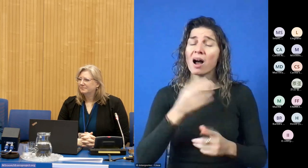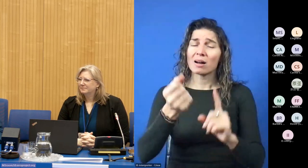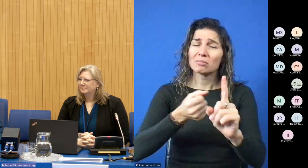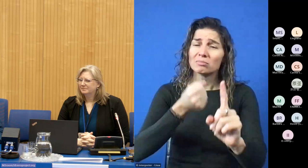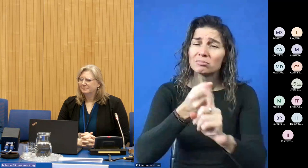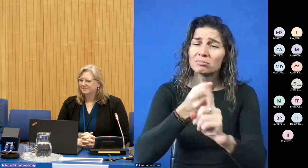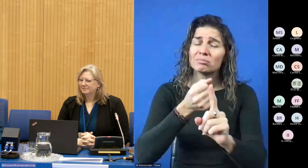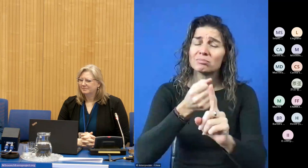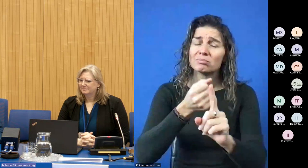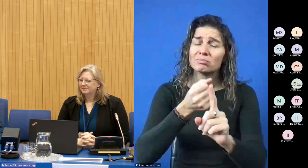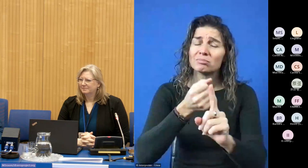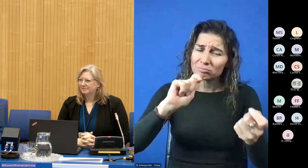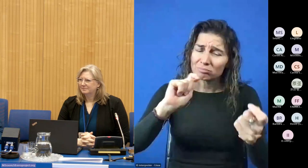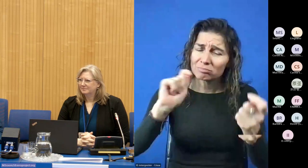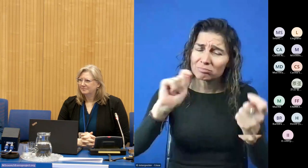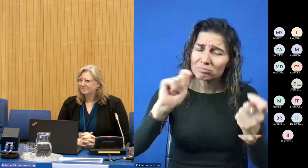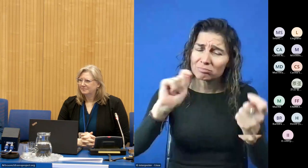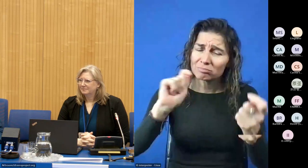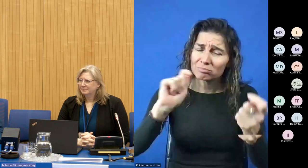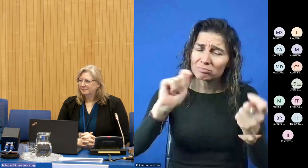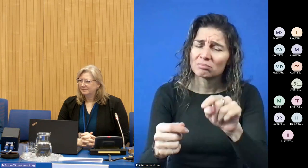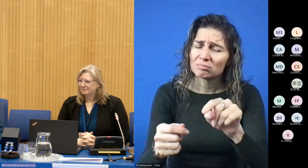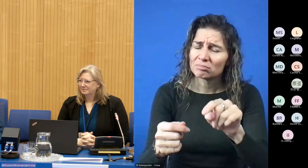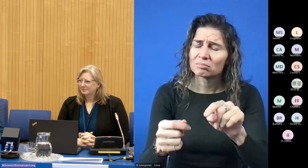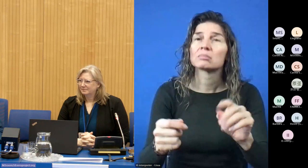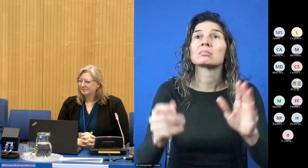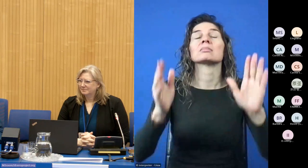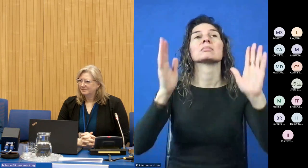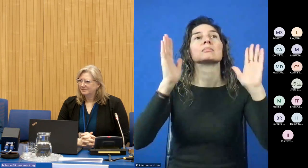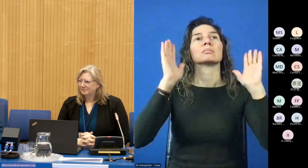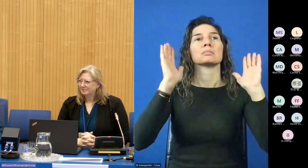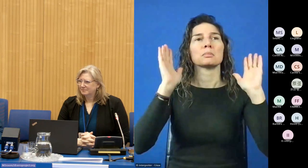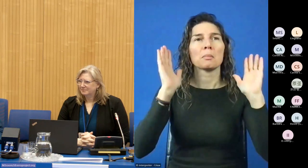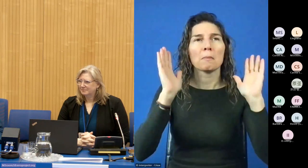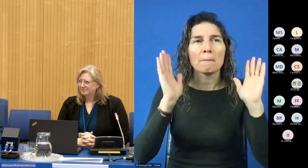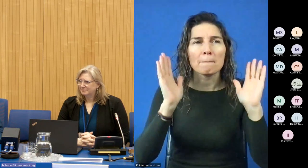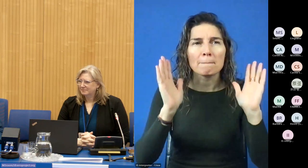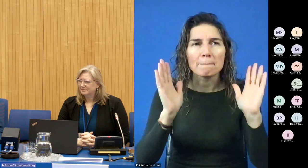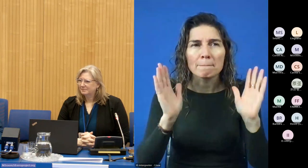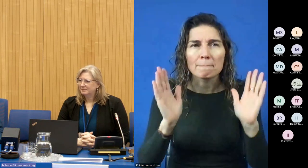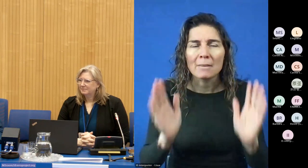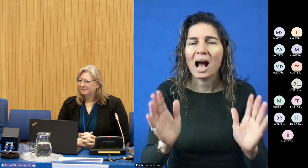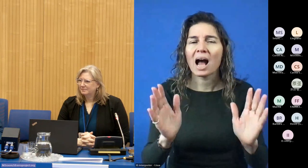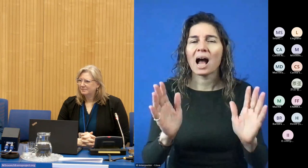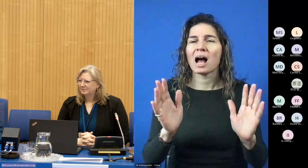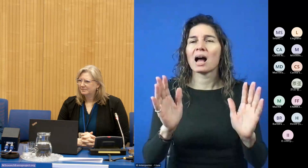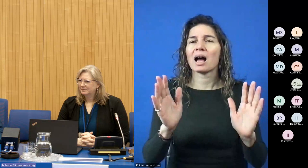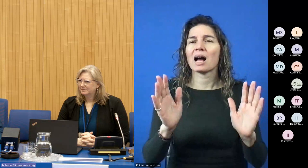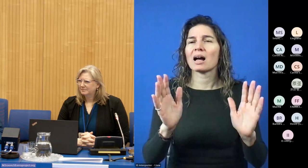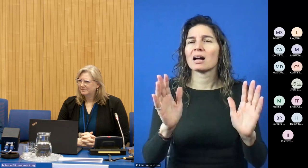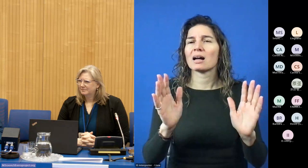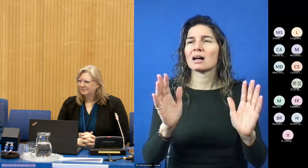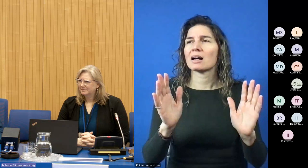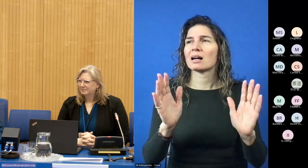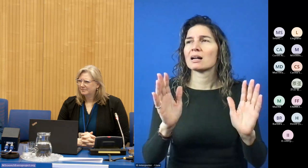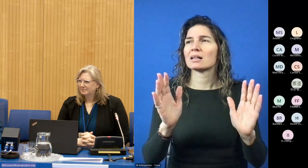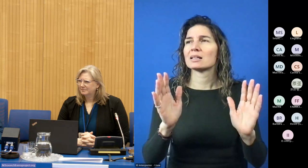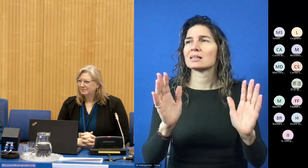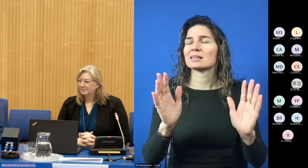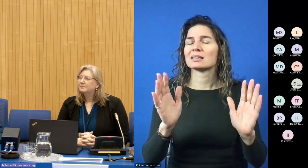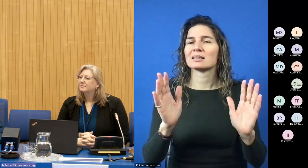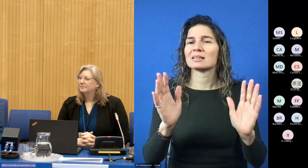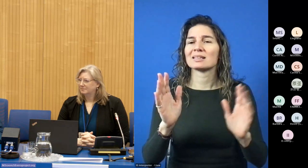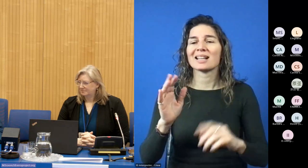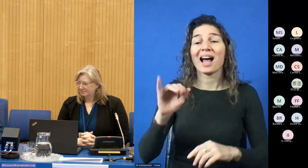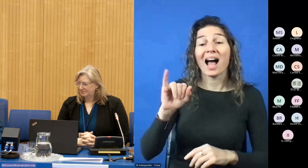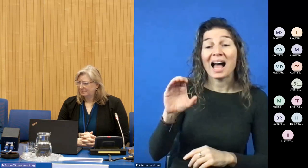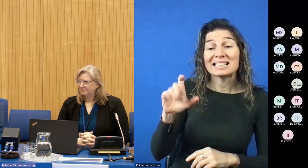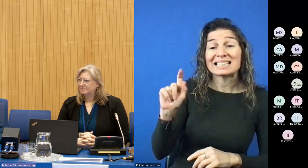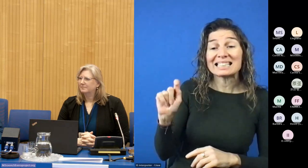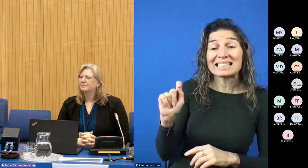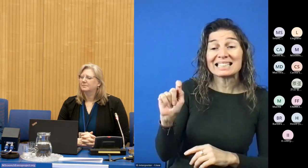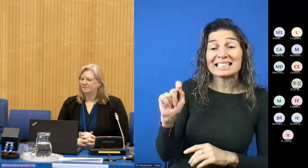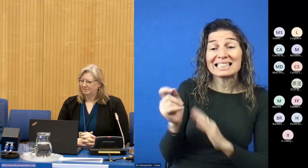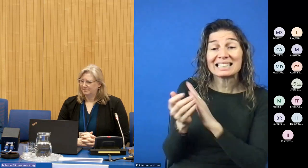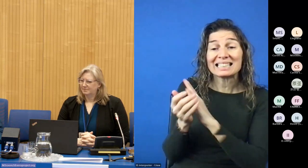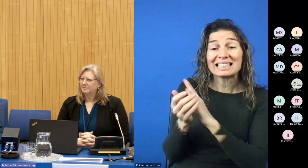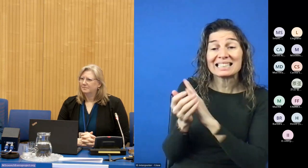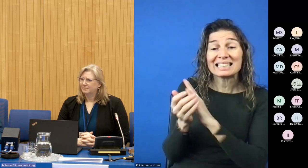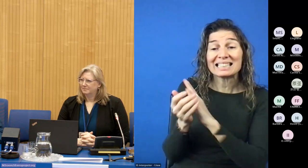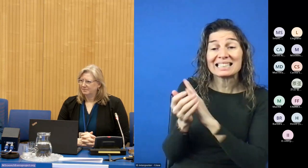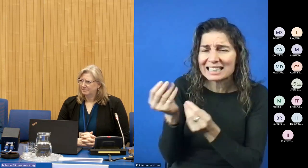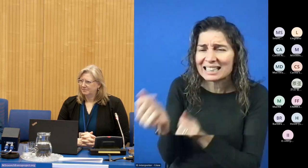create some adapted curriculum for ICT skills for persons with disabilities. Within my experience